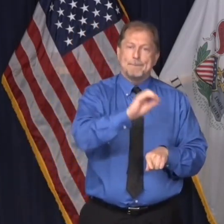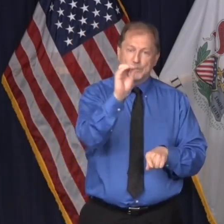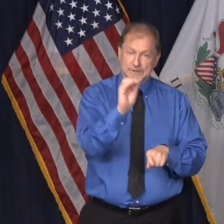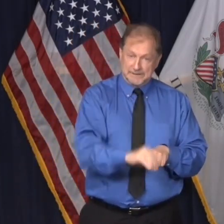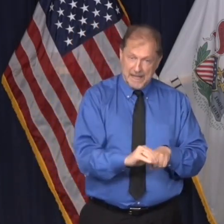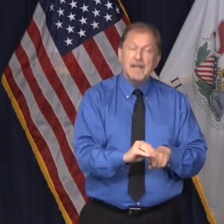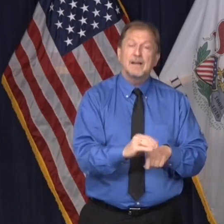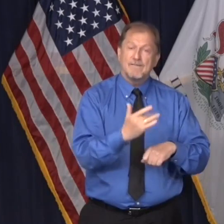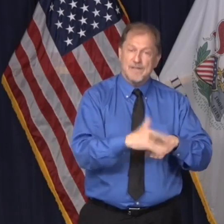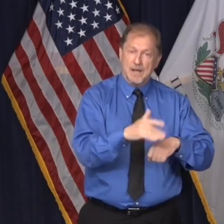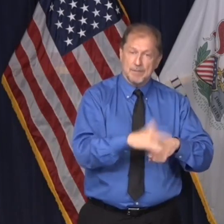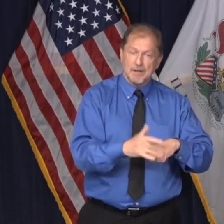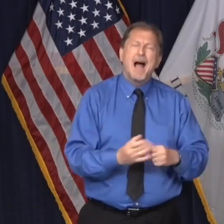IN THE MARION REGION 27.5% OR 41 ACTUAL BEDS.